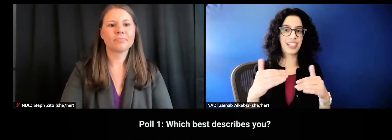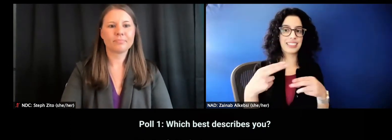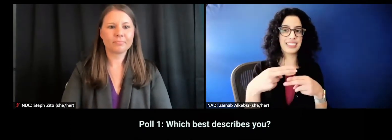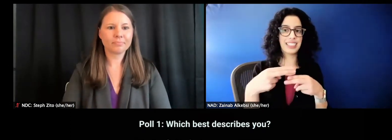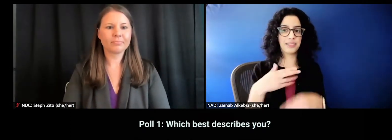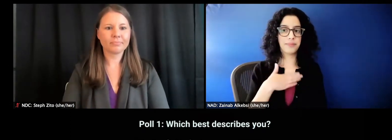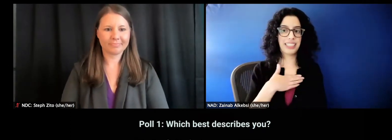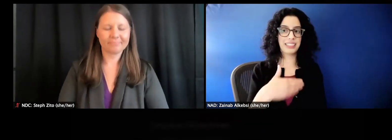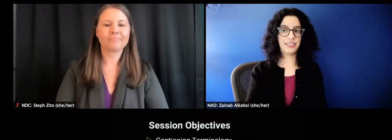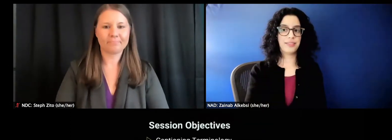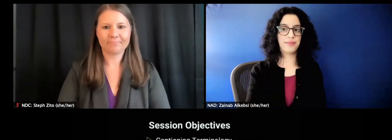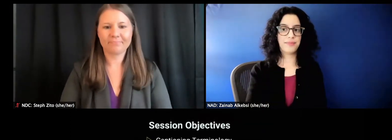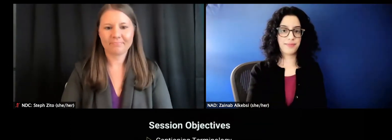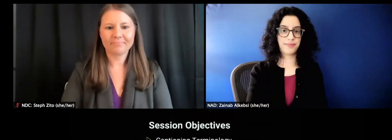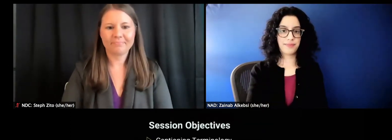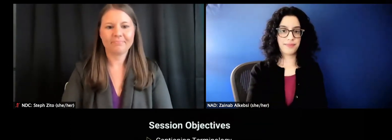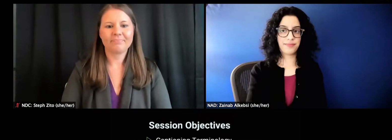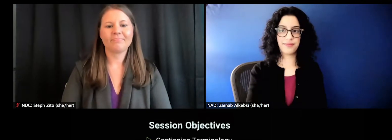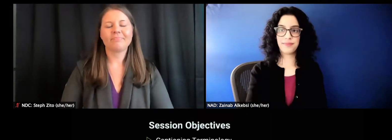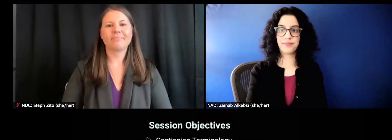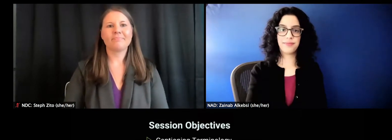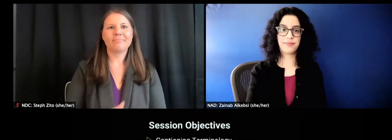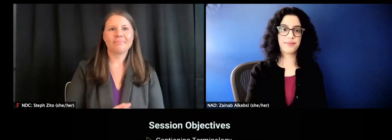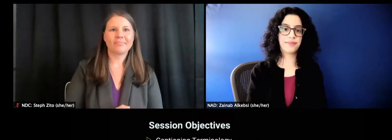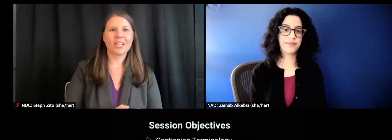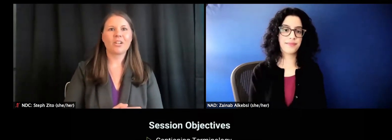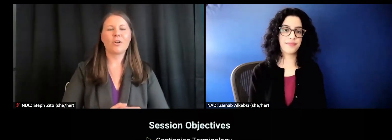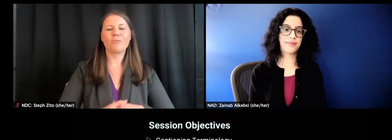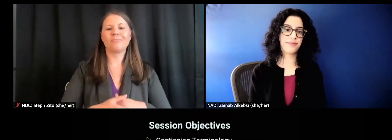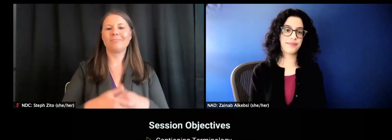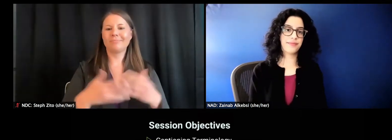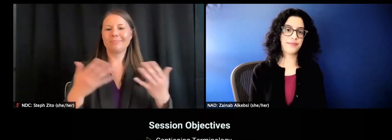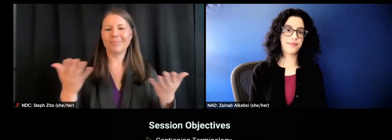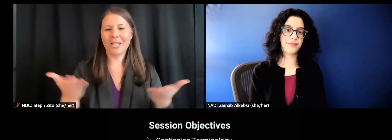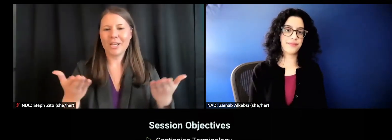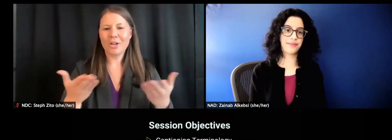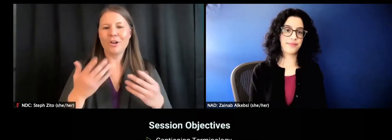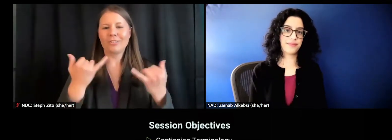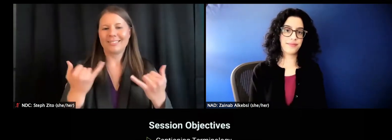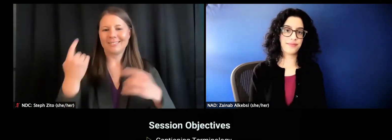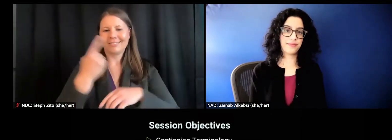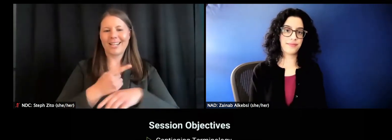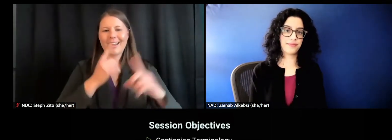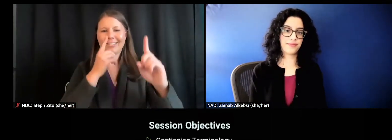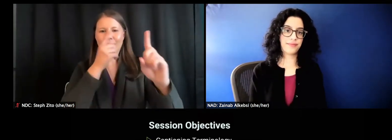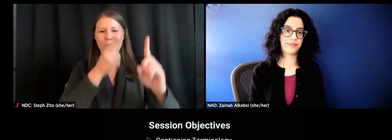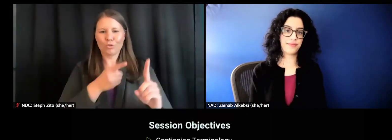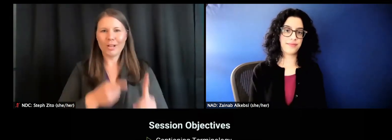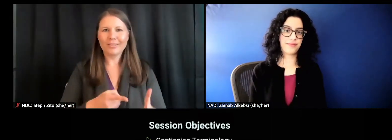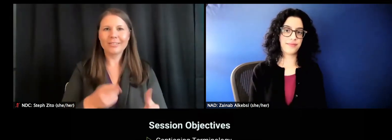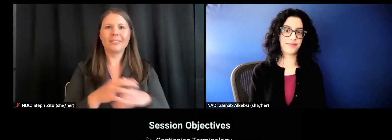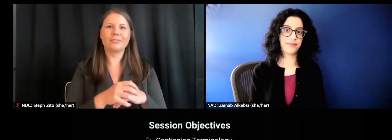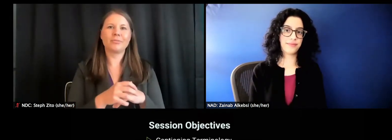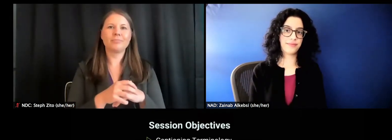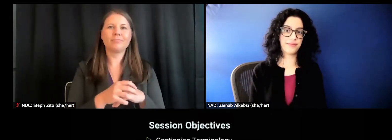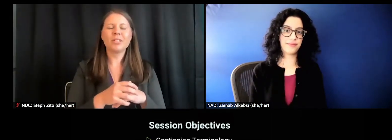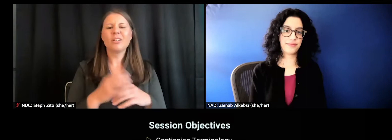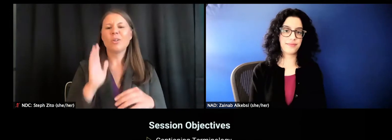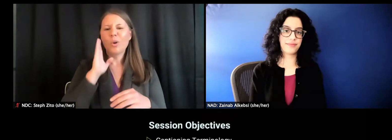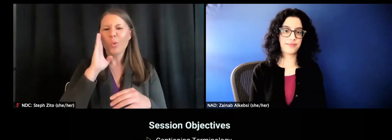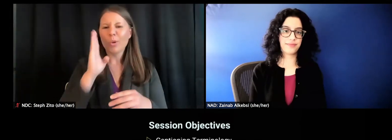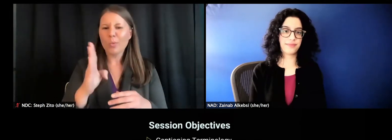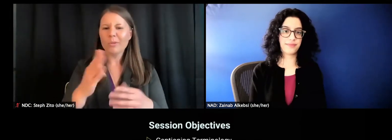Here are the objectives for today's session.